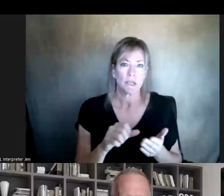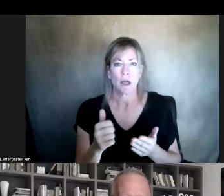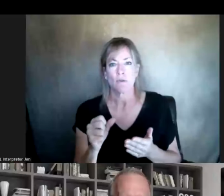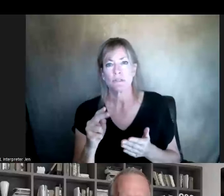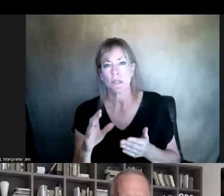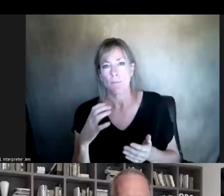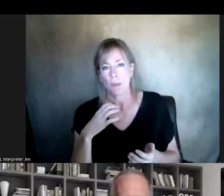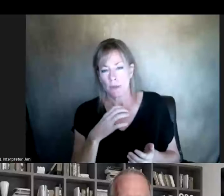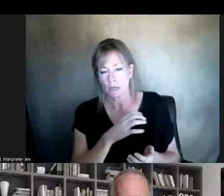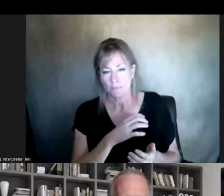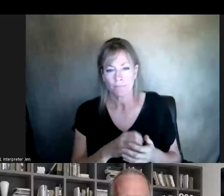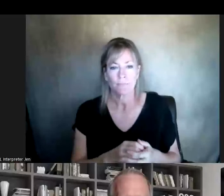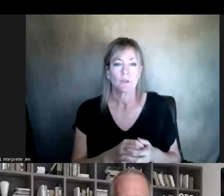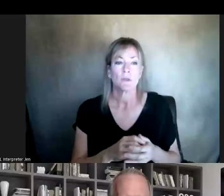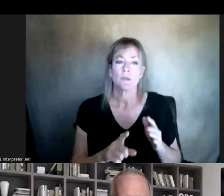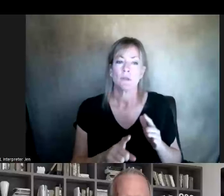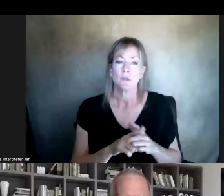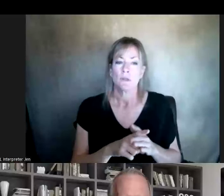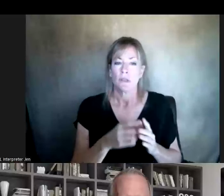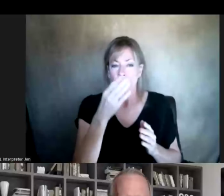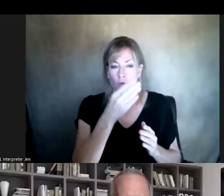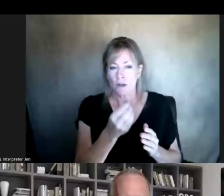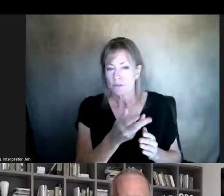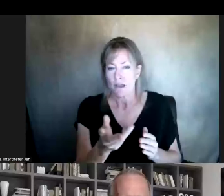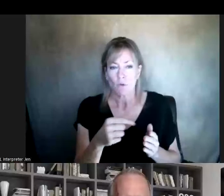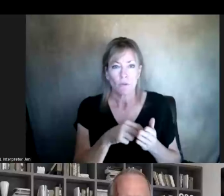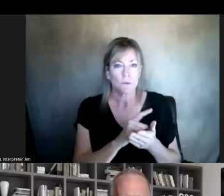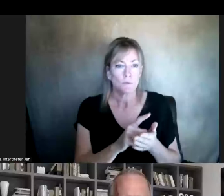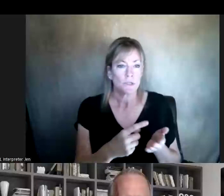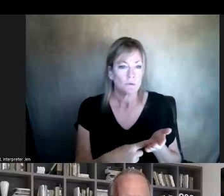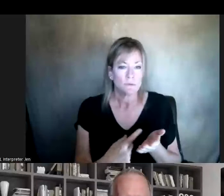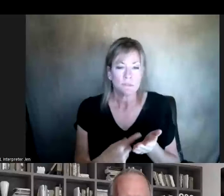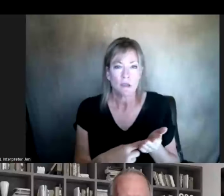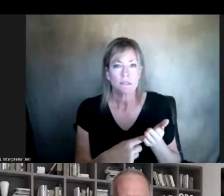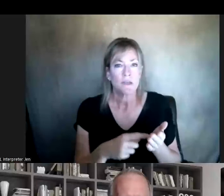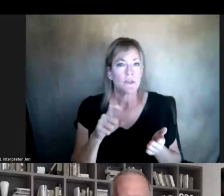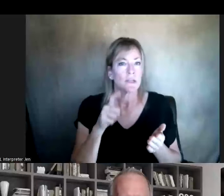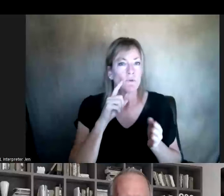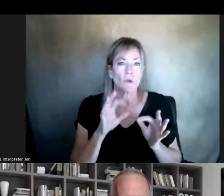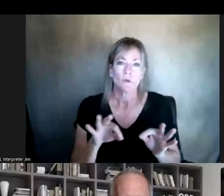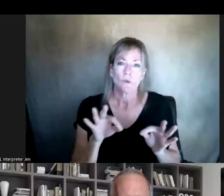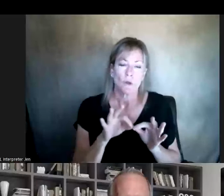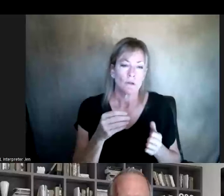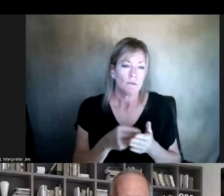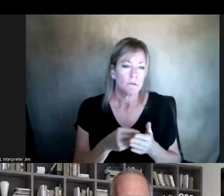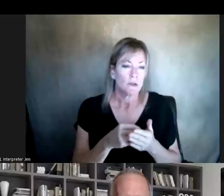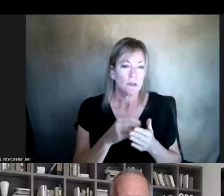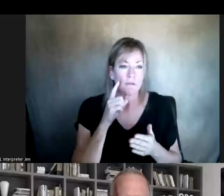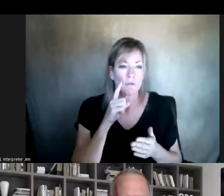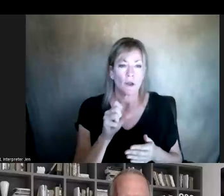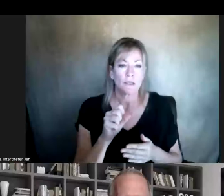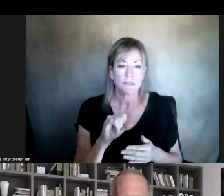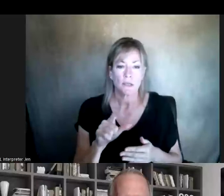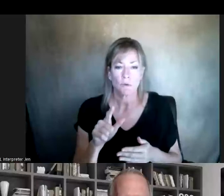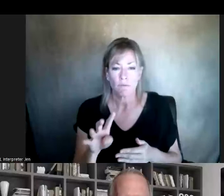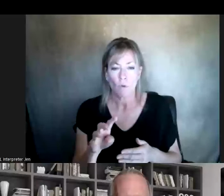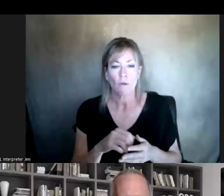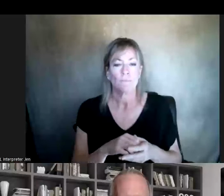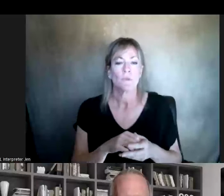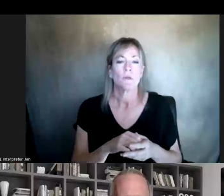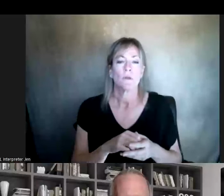AND THE LABOR COMMITTEE. -- HE HAS BEEN ASKED AND HIGHLIGHTED